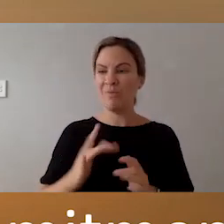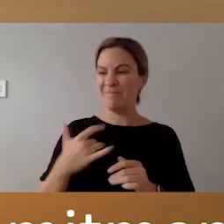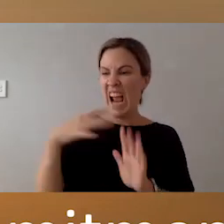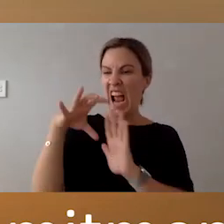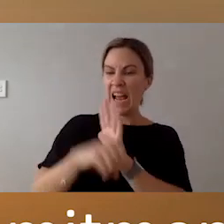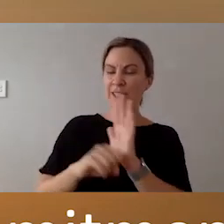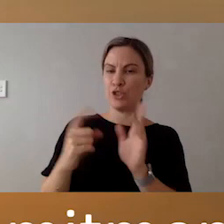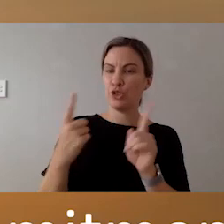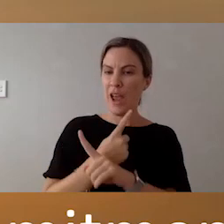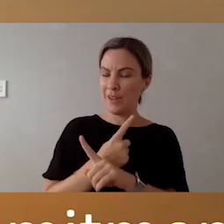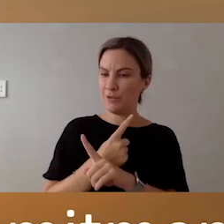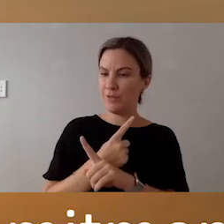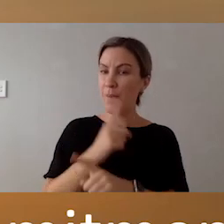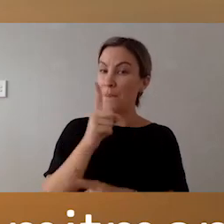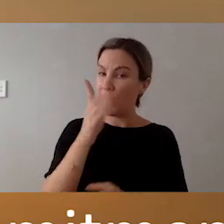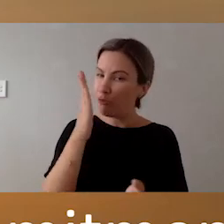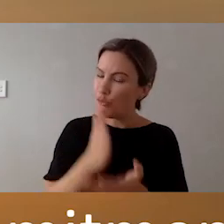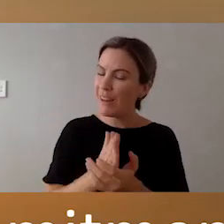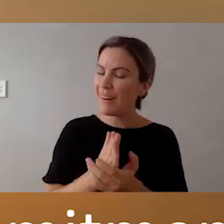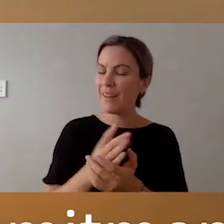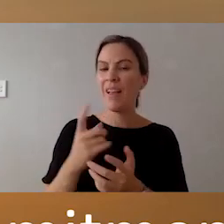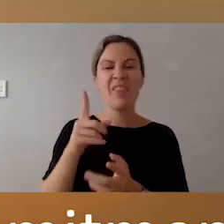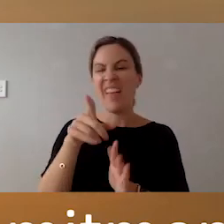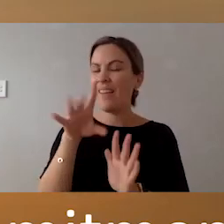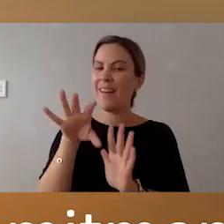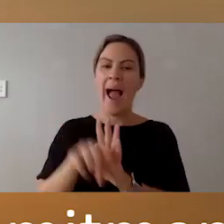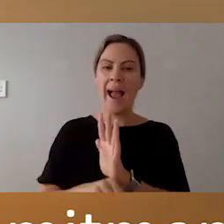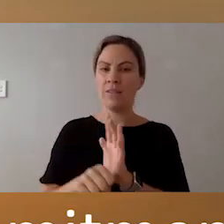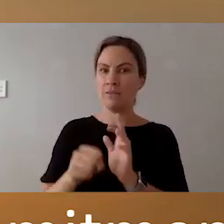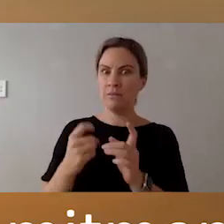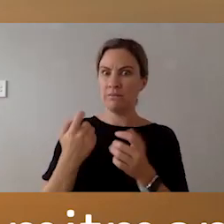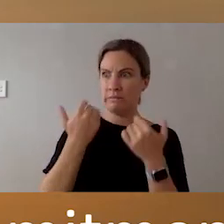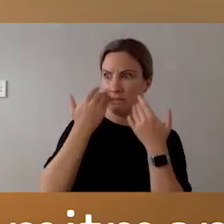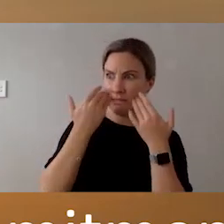unknown. Particularly when it's out of our control. We tend to love